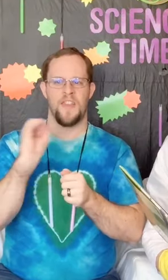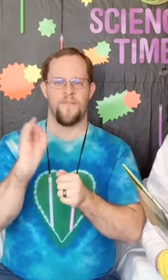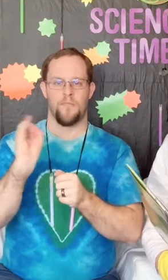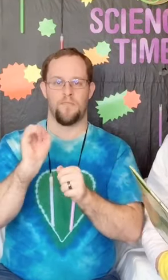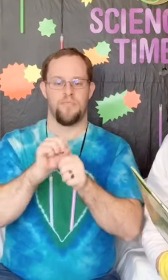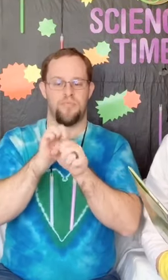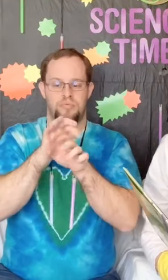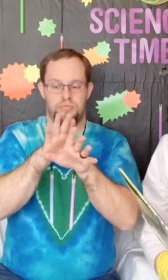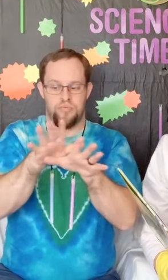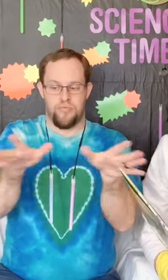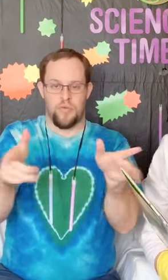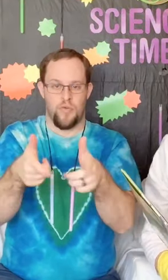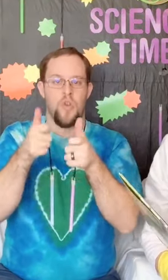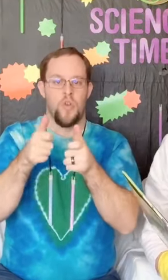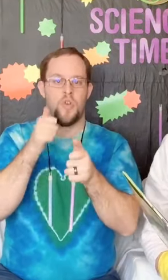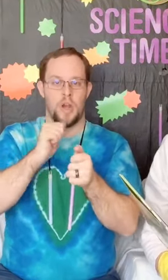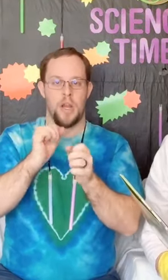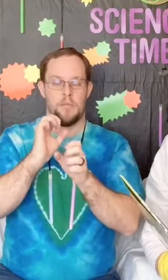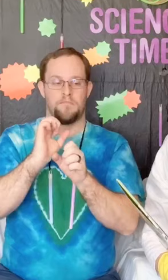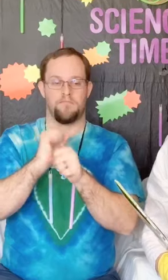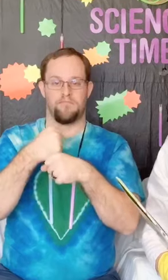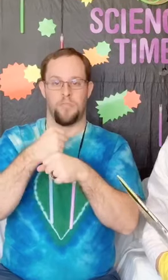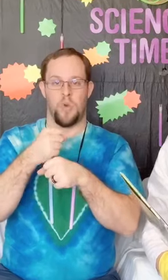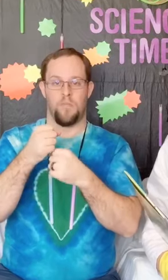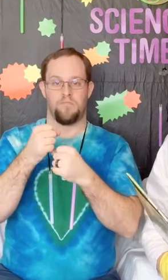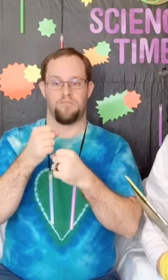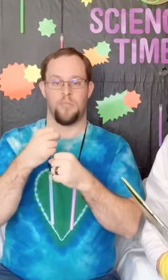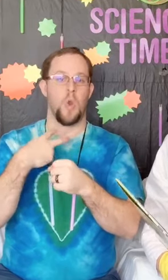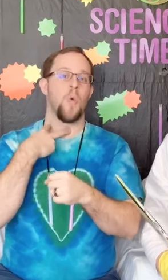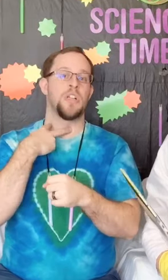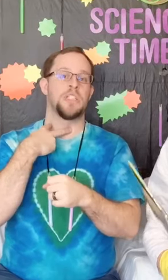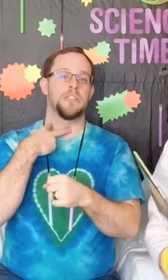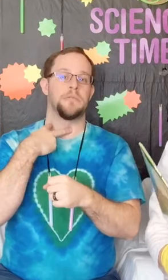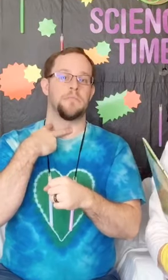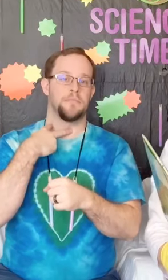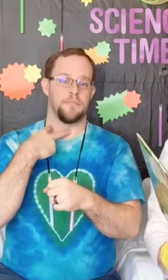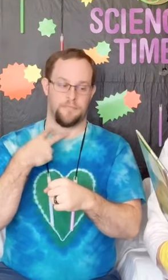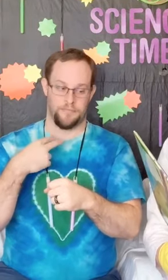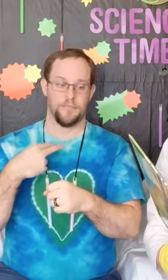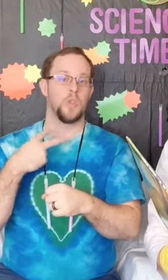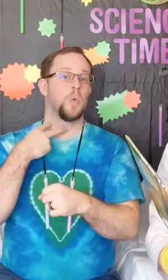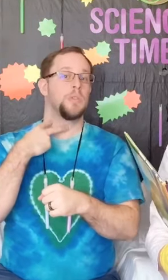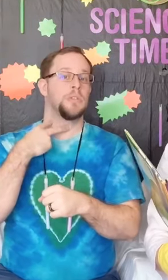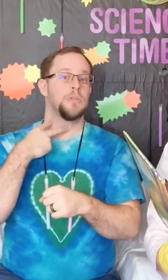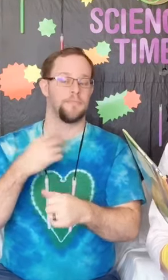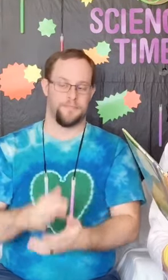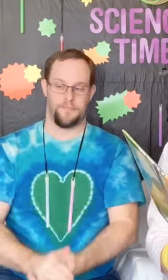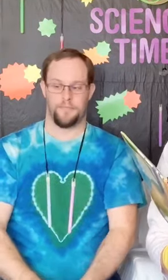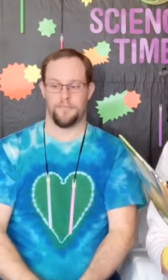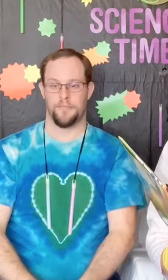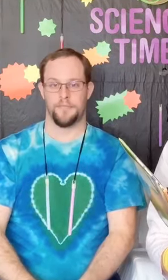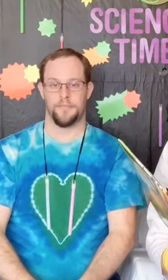So, she imposed a quarantine. You might have heard this word a couple times.